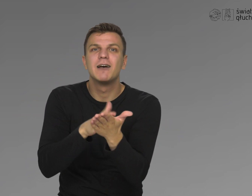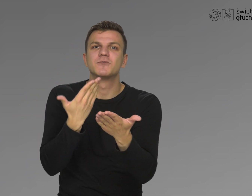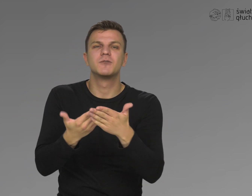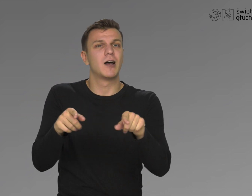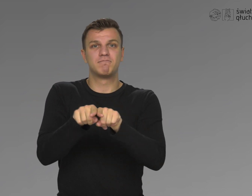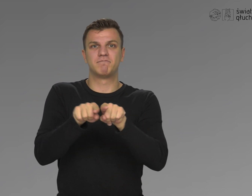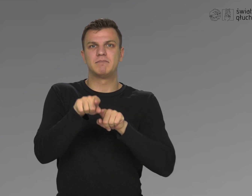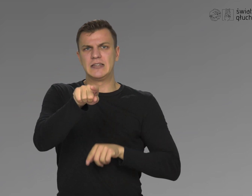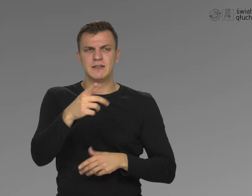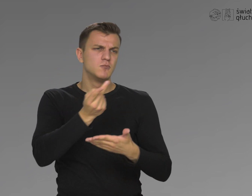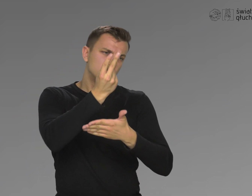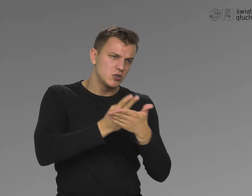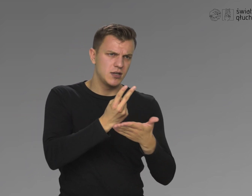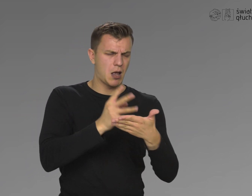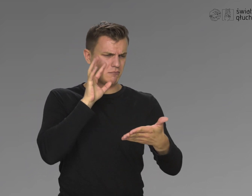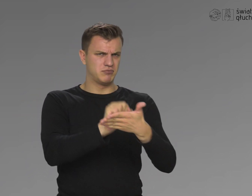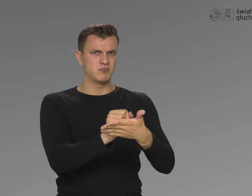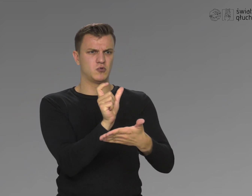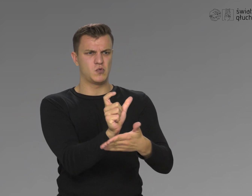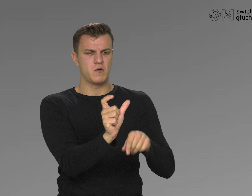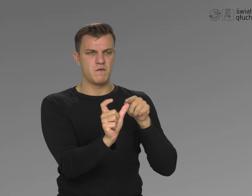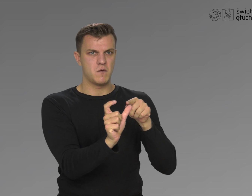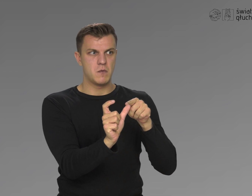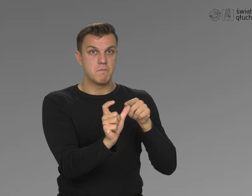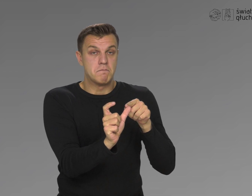It’s similar to when you’re reading and encounter an unfamiliar word –